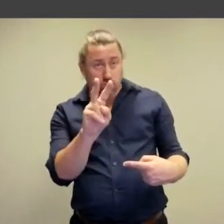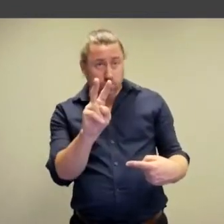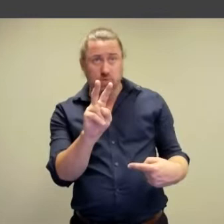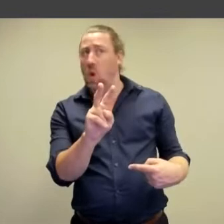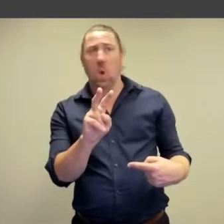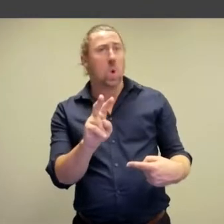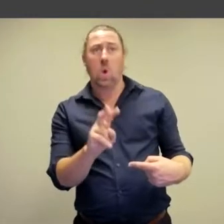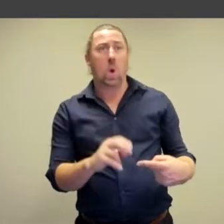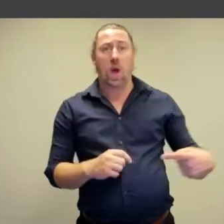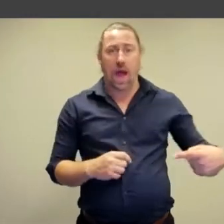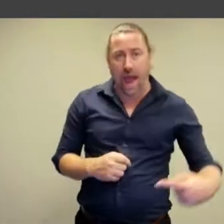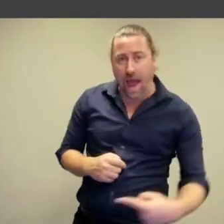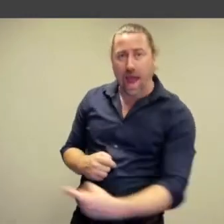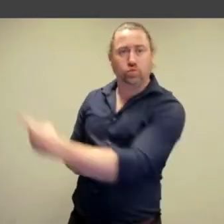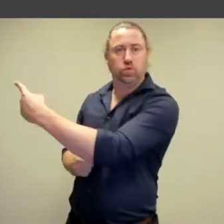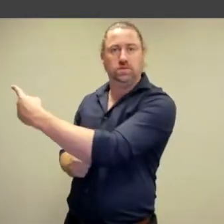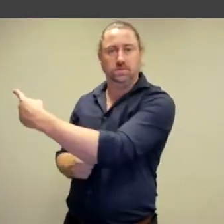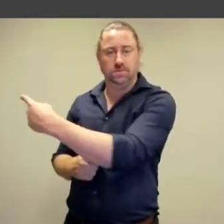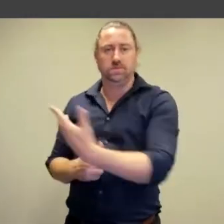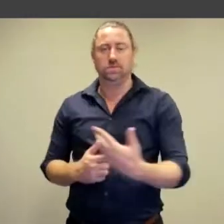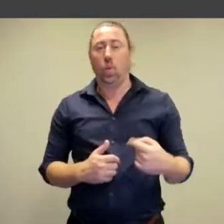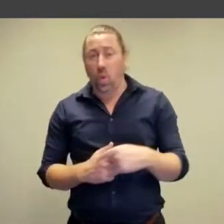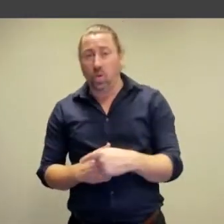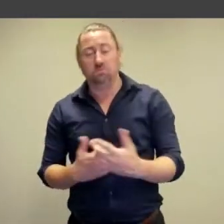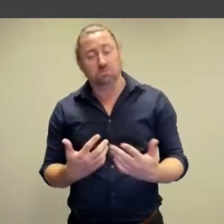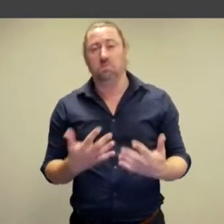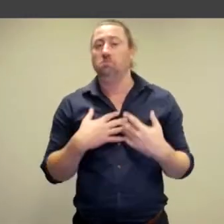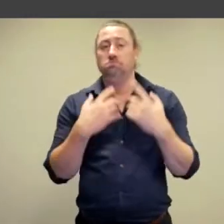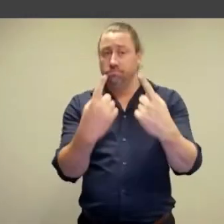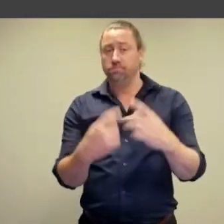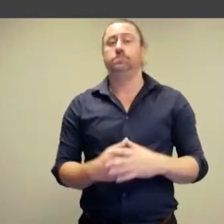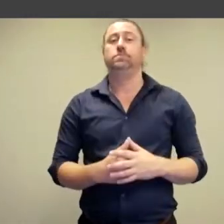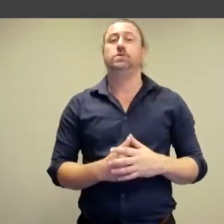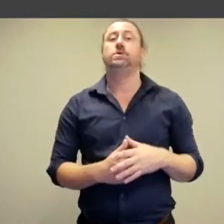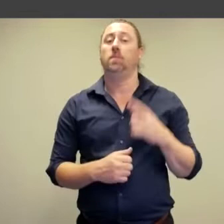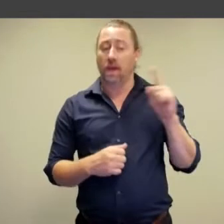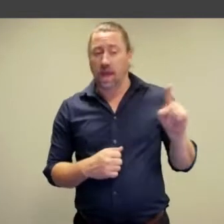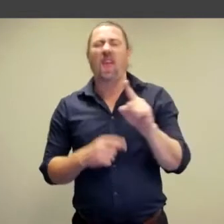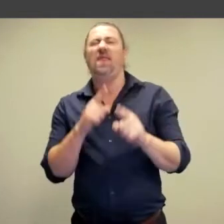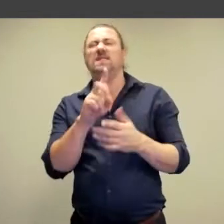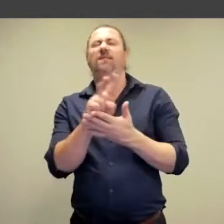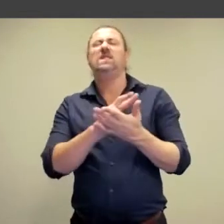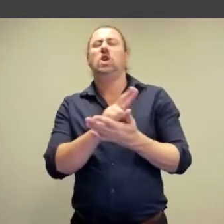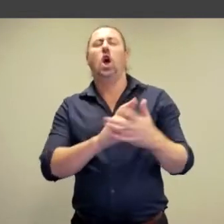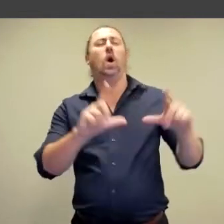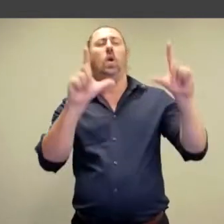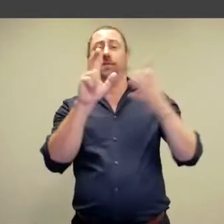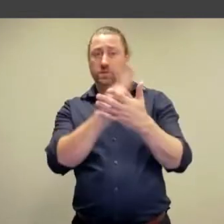or you would choose to leave the room which meant that while you were watching